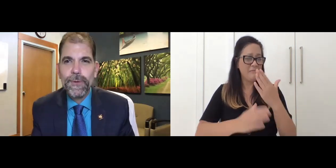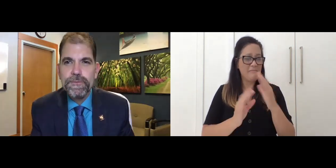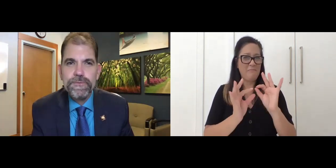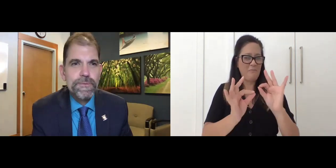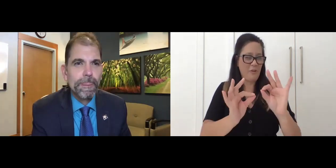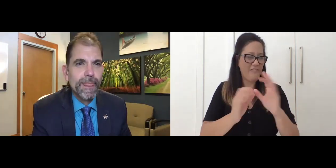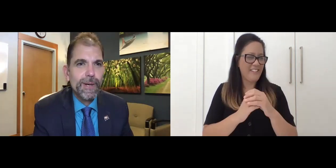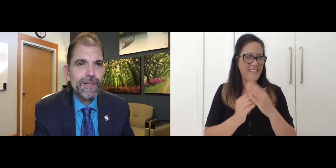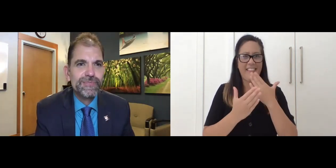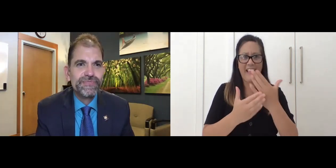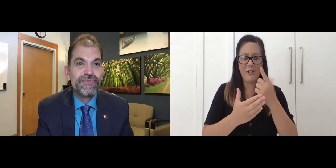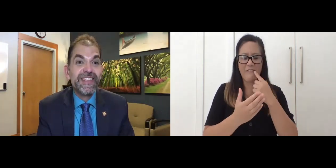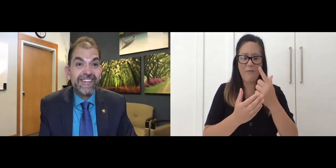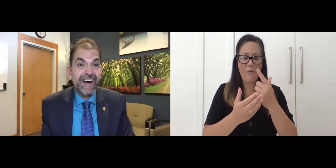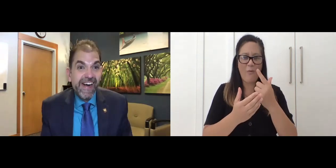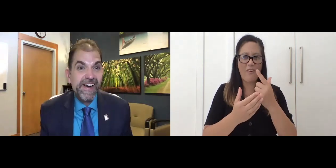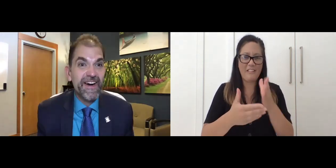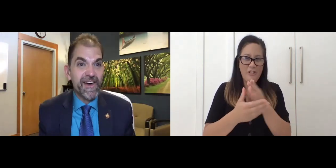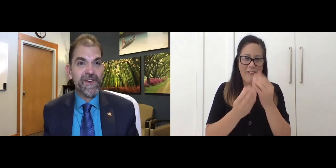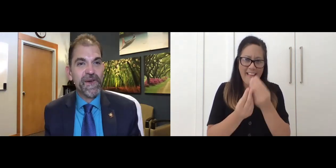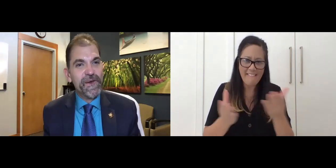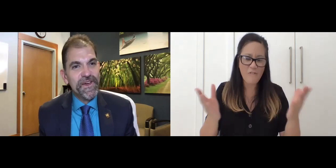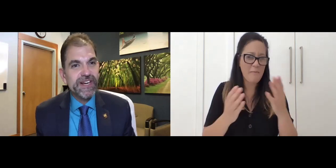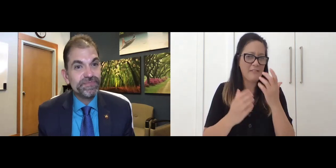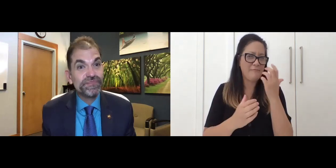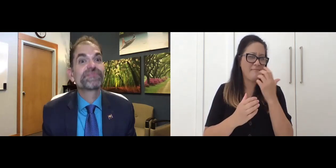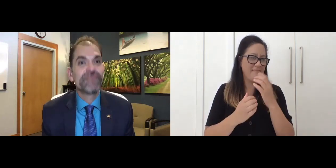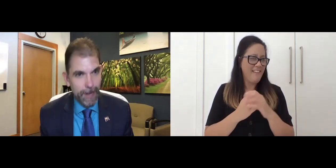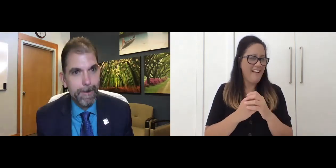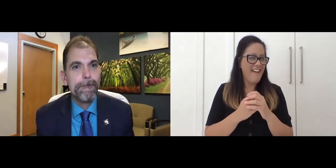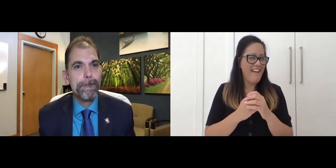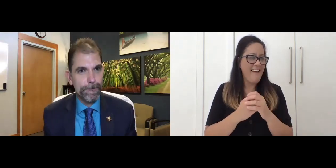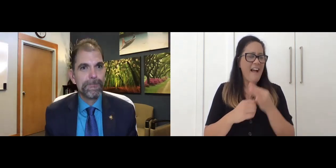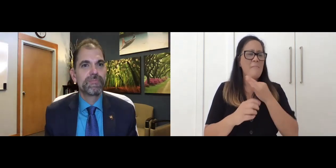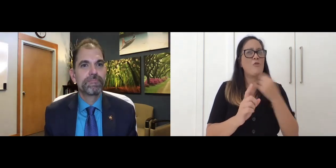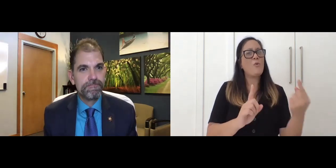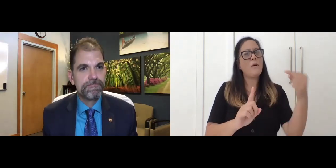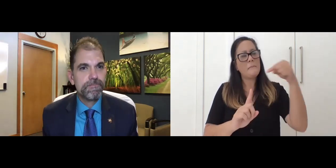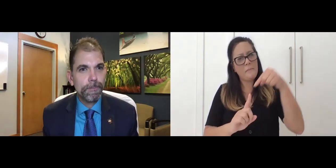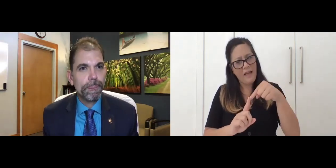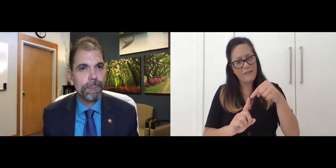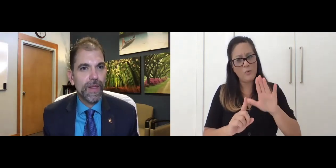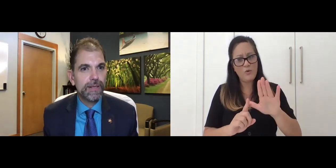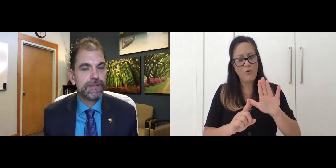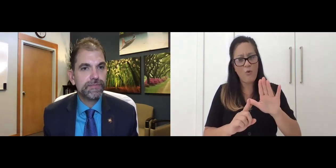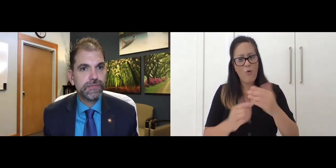question Christine? Thank you for that and for sharing that information. That's just so interesting.